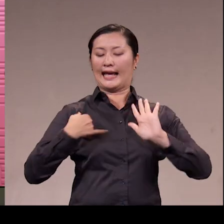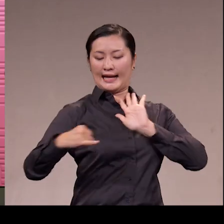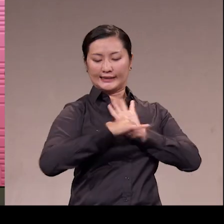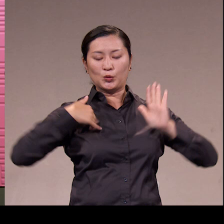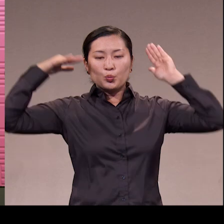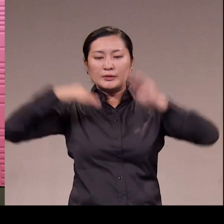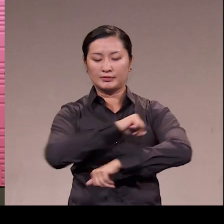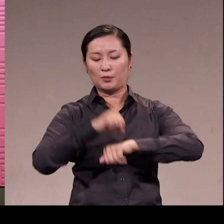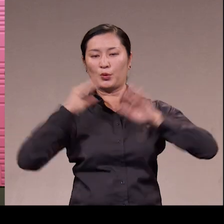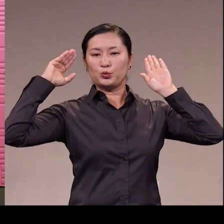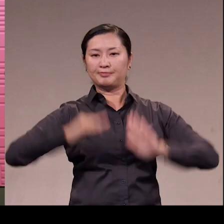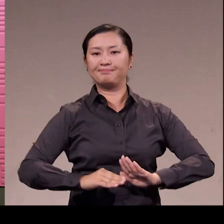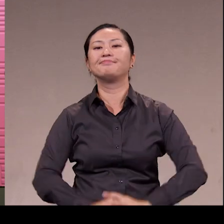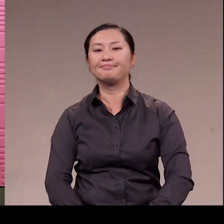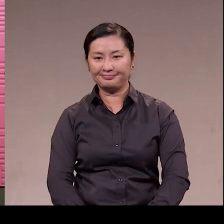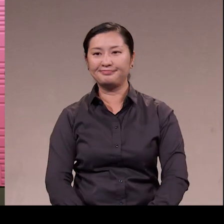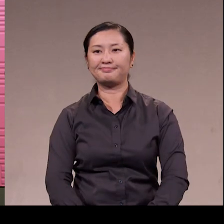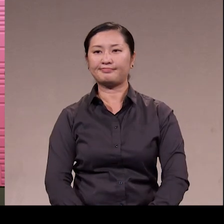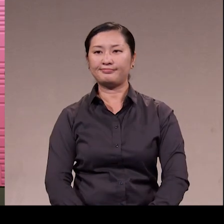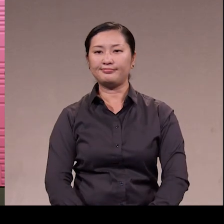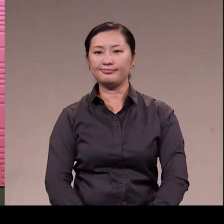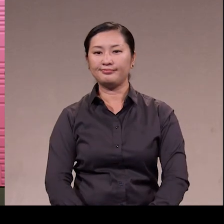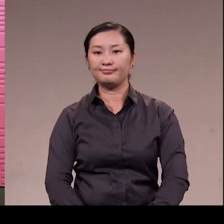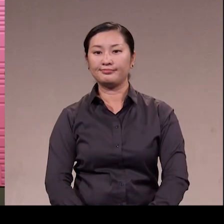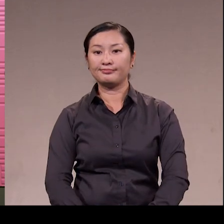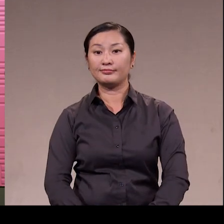of such religious leaders in Singapore